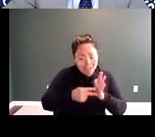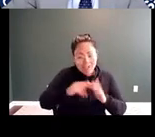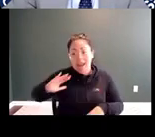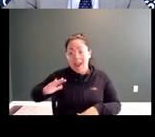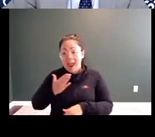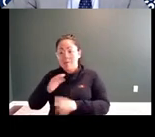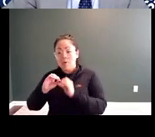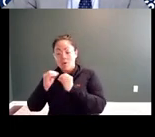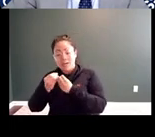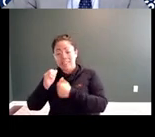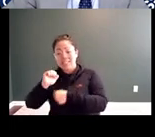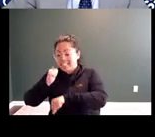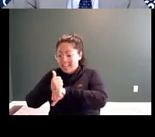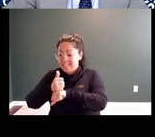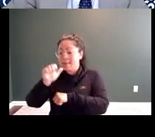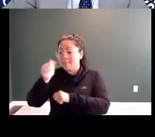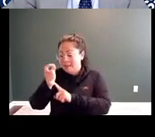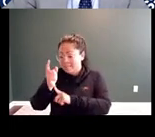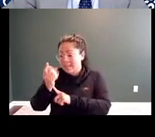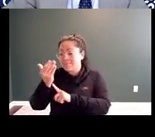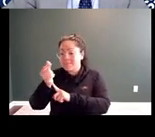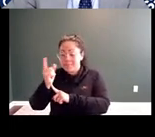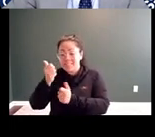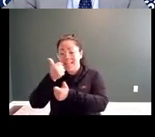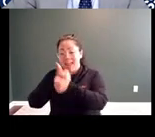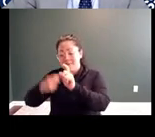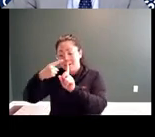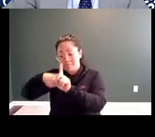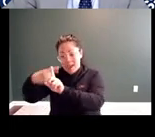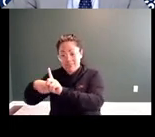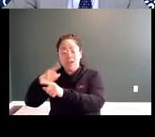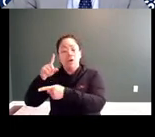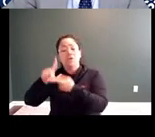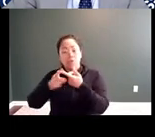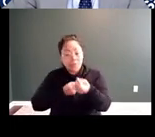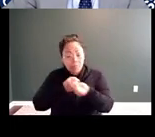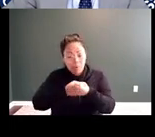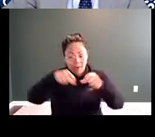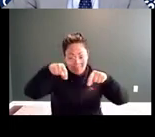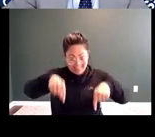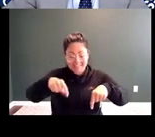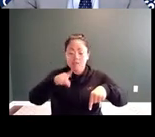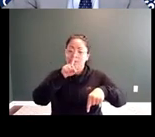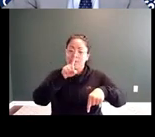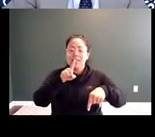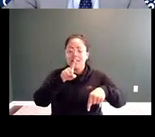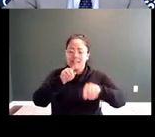that 10 to 15 minutes every month to dedicate to this, I think sends us such a strong message to our staff that we care about you.